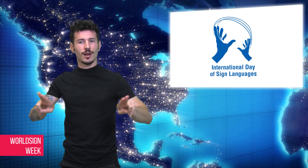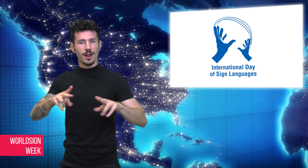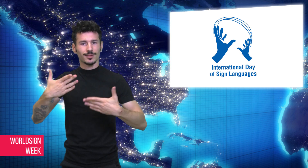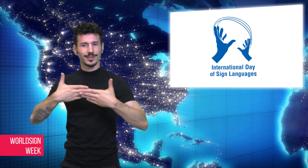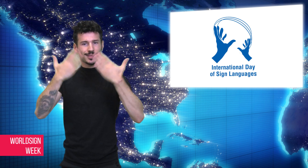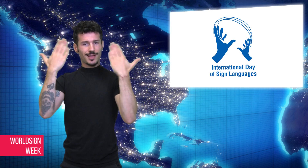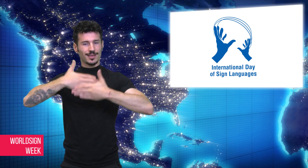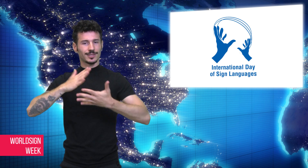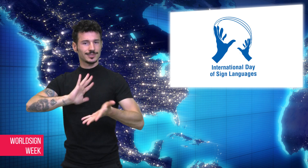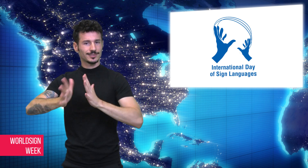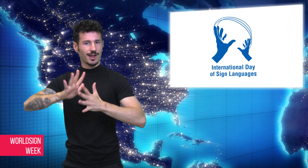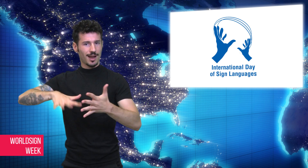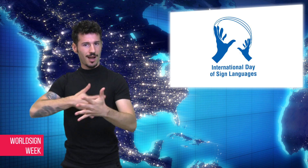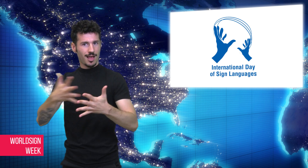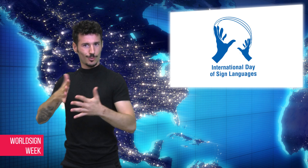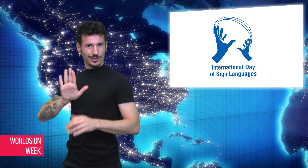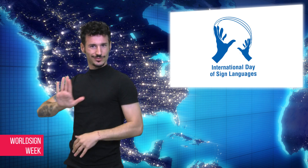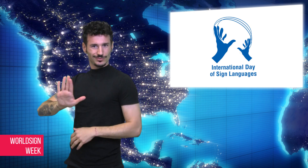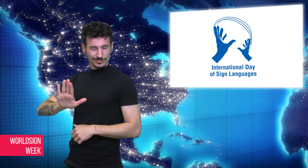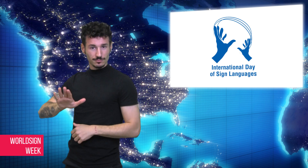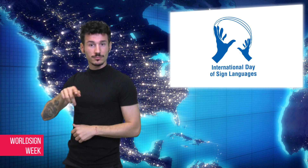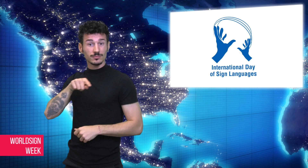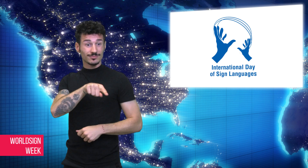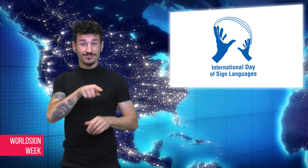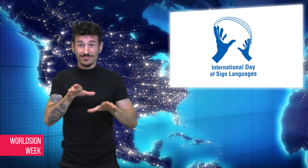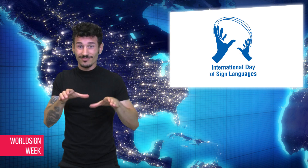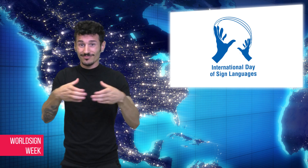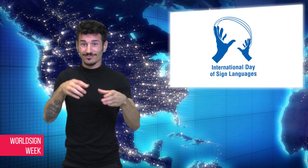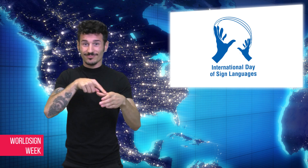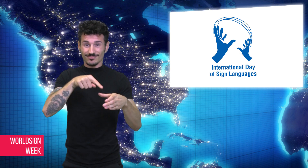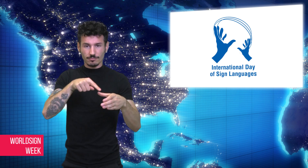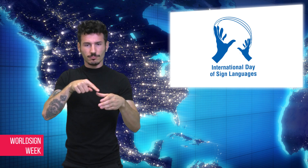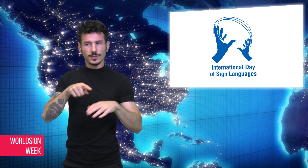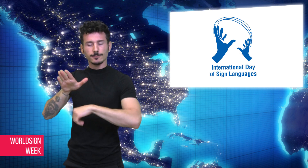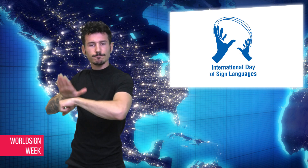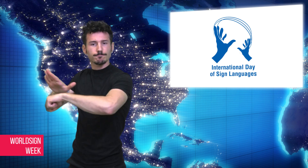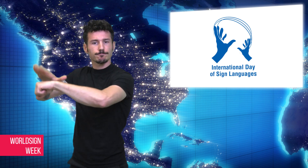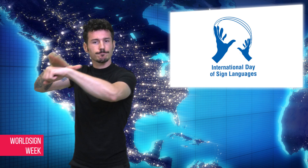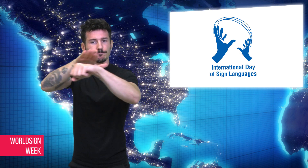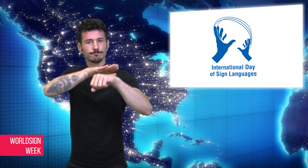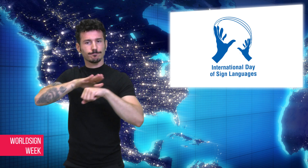rights. In observance of the 2019 International Day